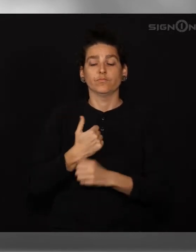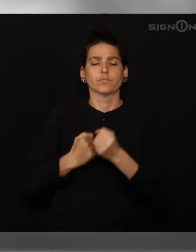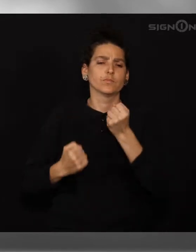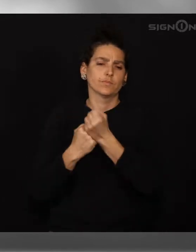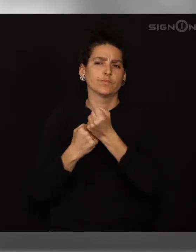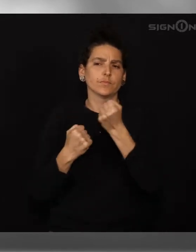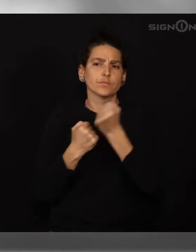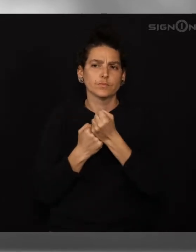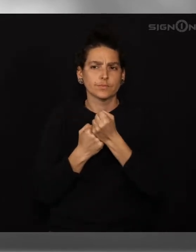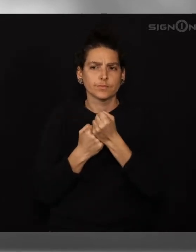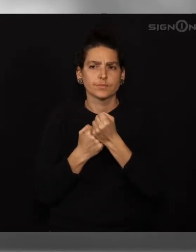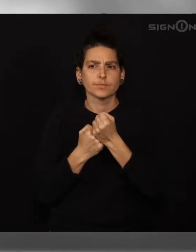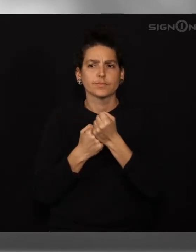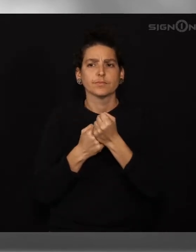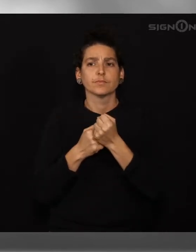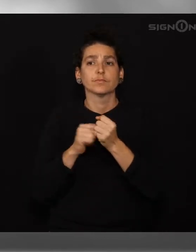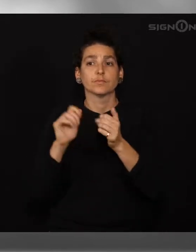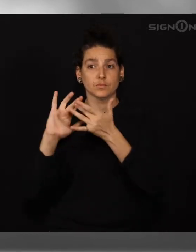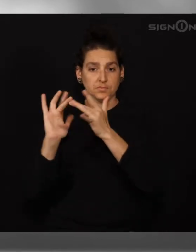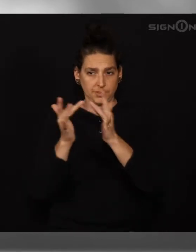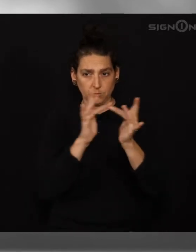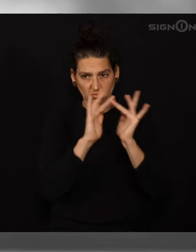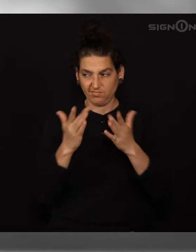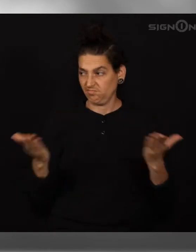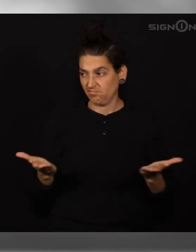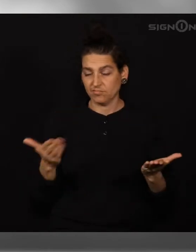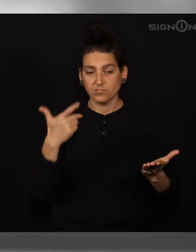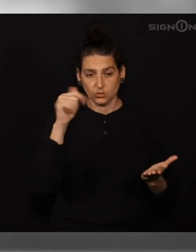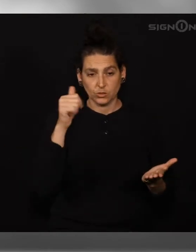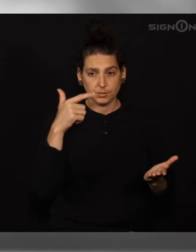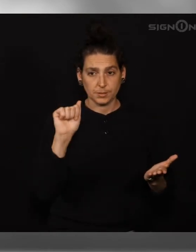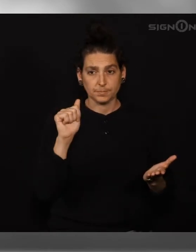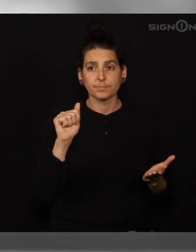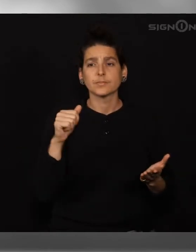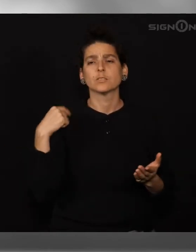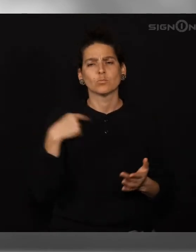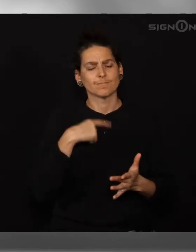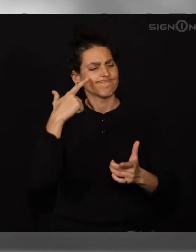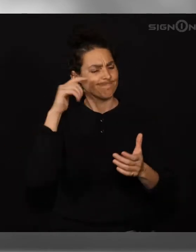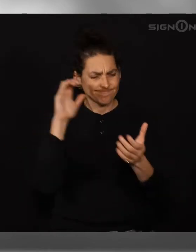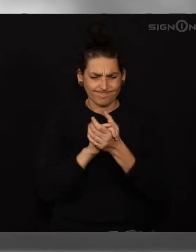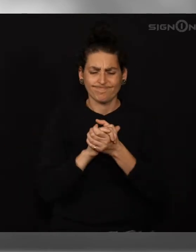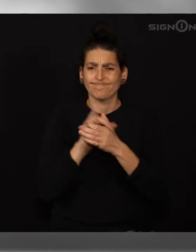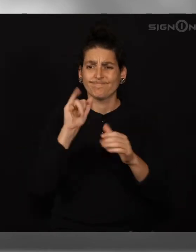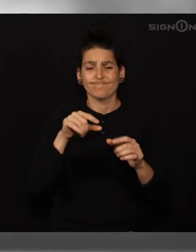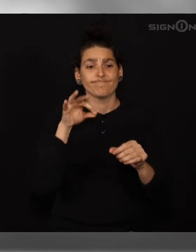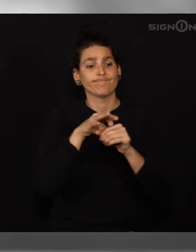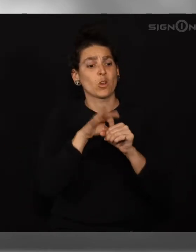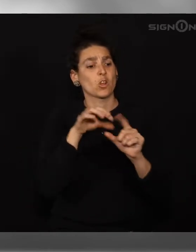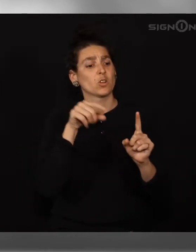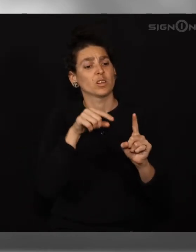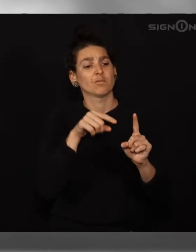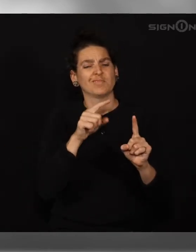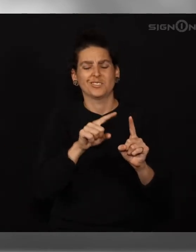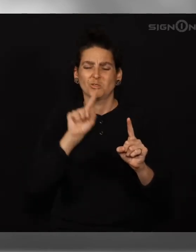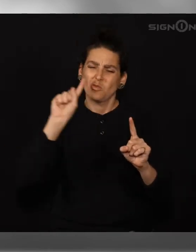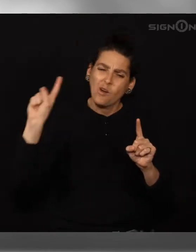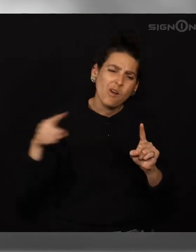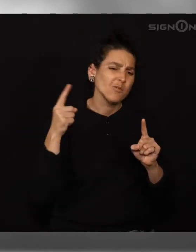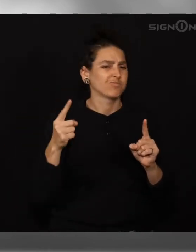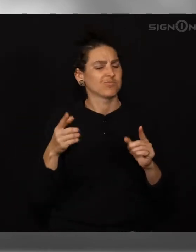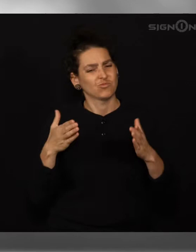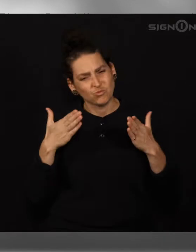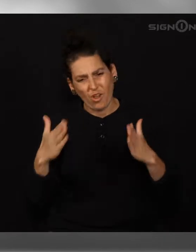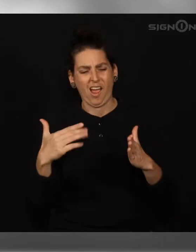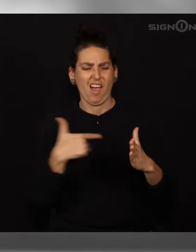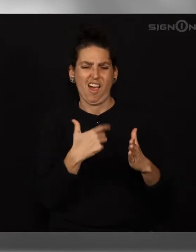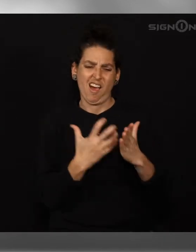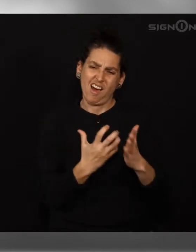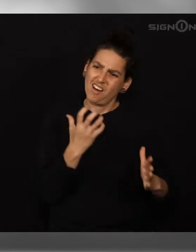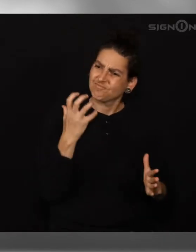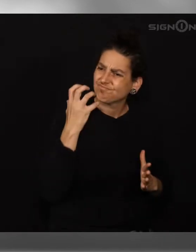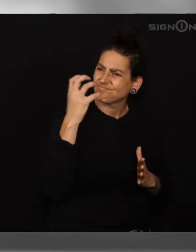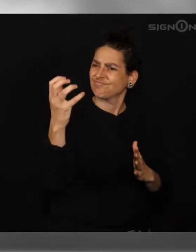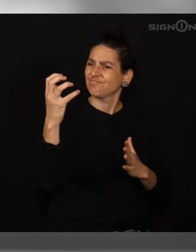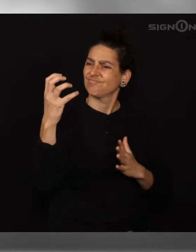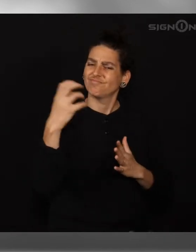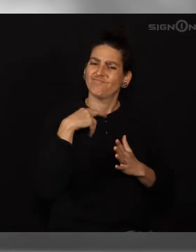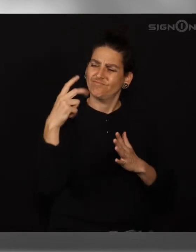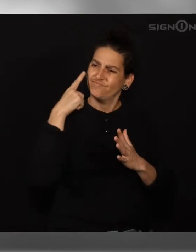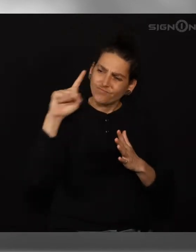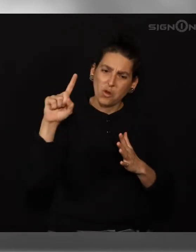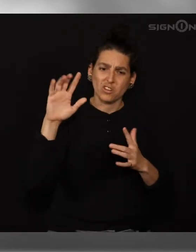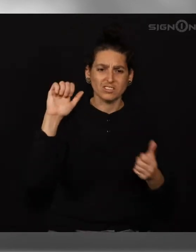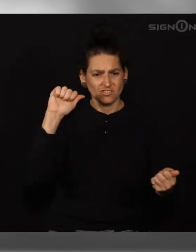network in Georgia who believes that voting is one way we use our voice for change.